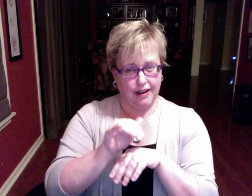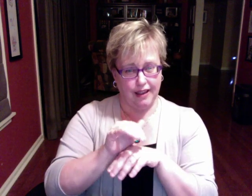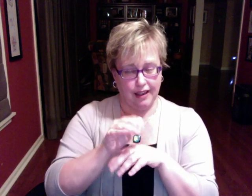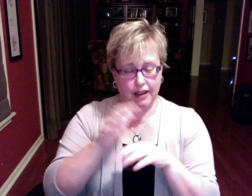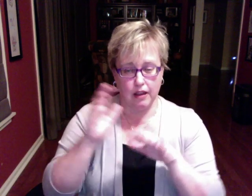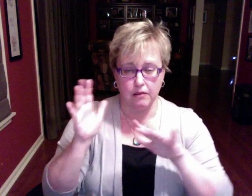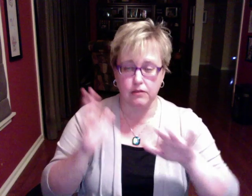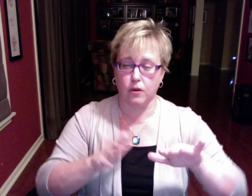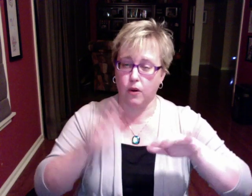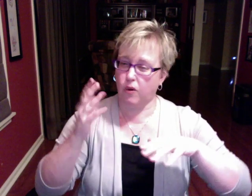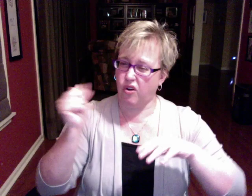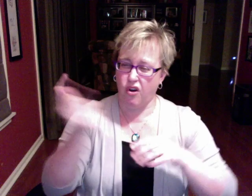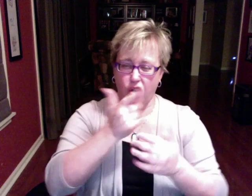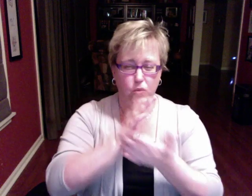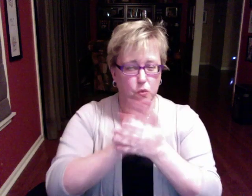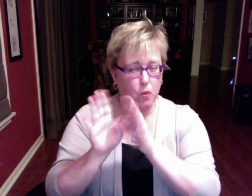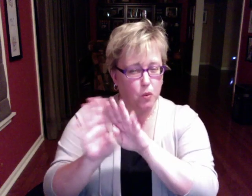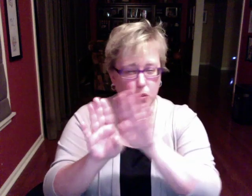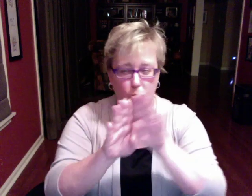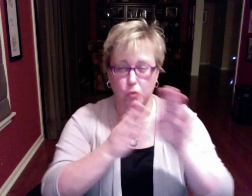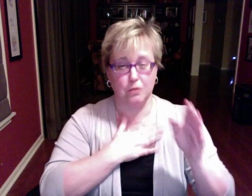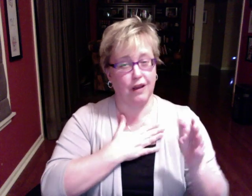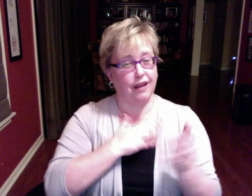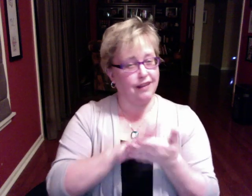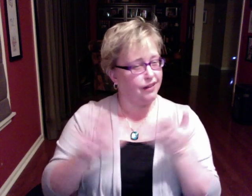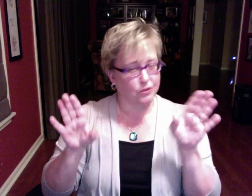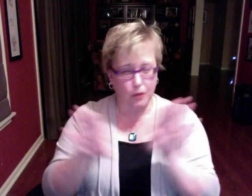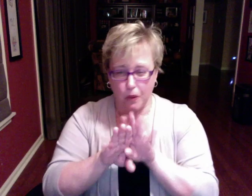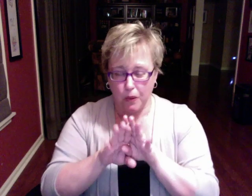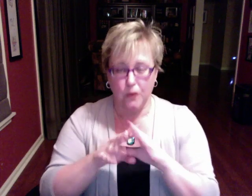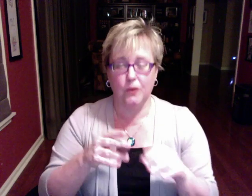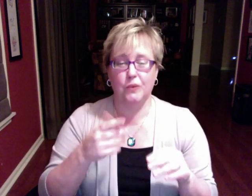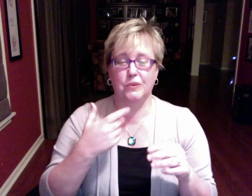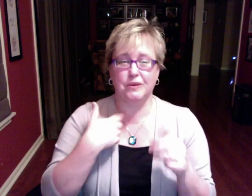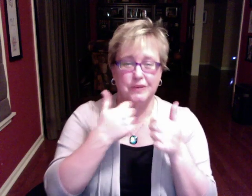All the schools were closed. My college was closed. I sent a text.